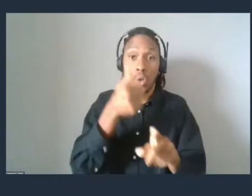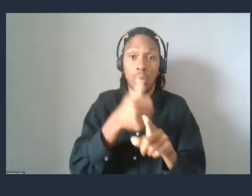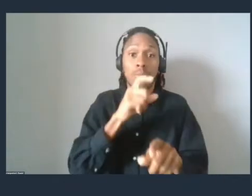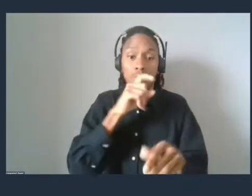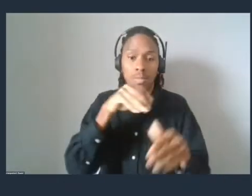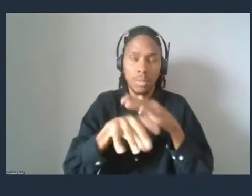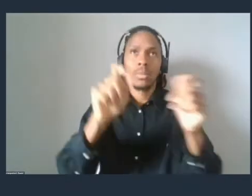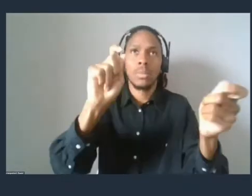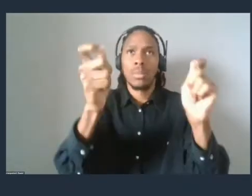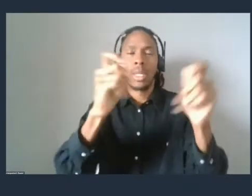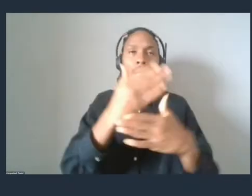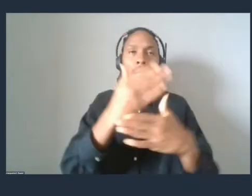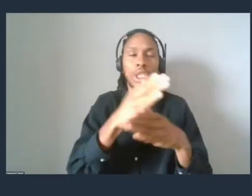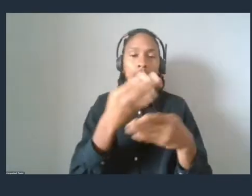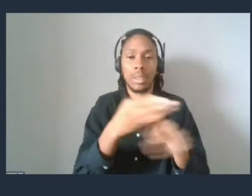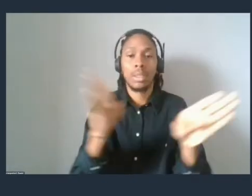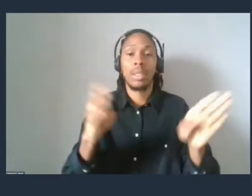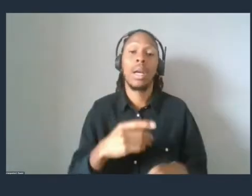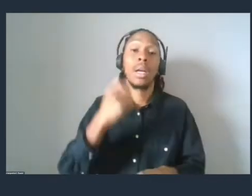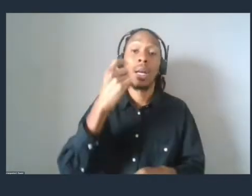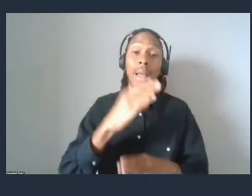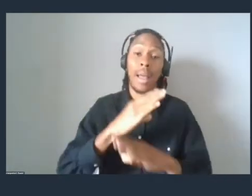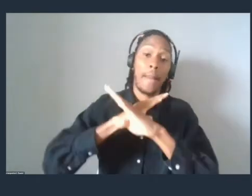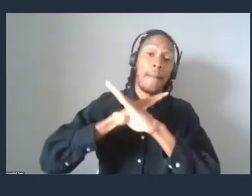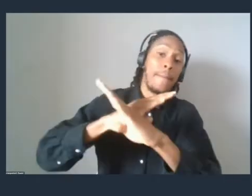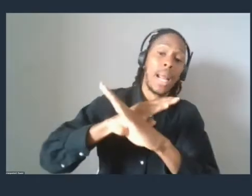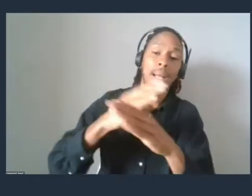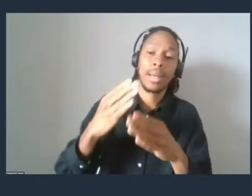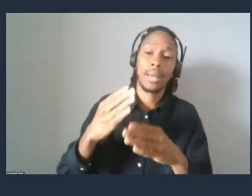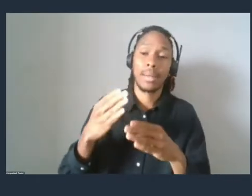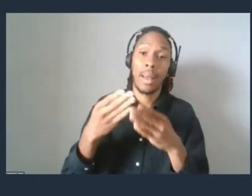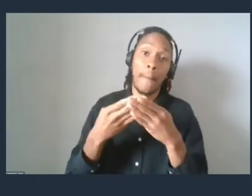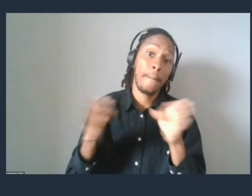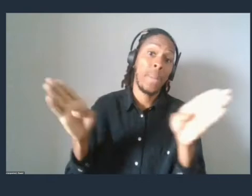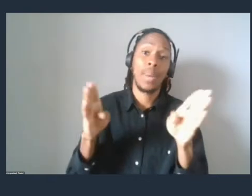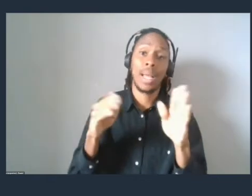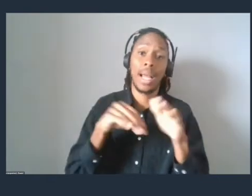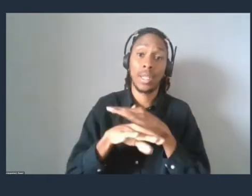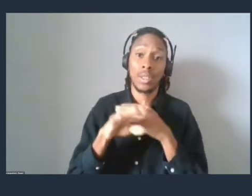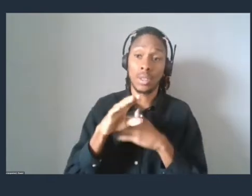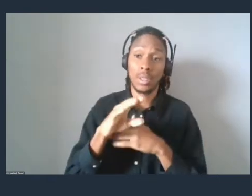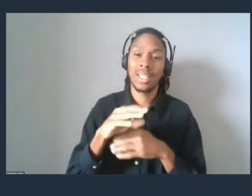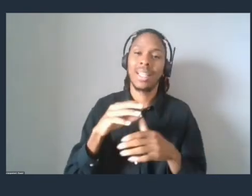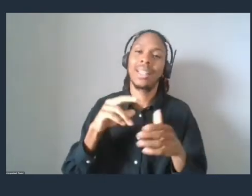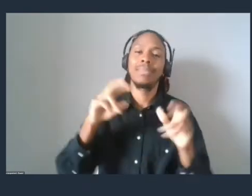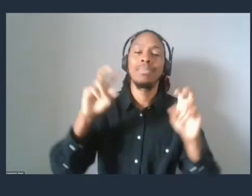And Block Public Access is a way to say, "You know what? I'm not expecting any configurations